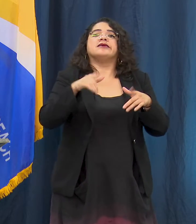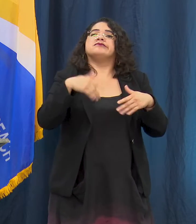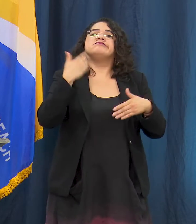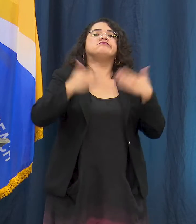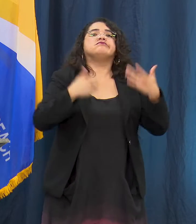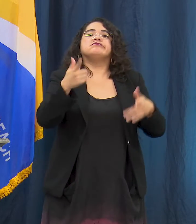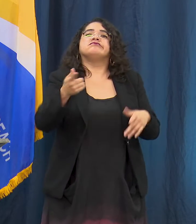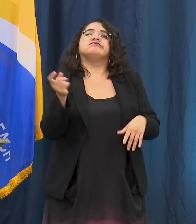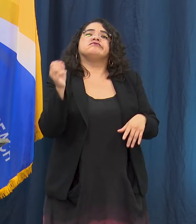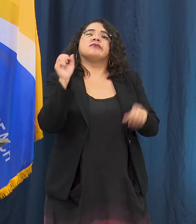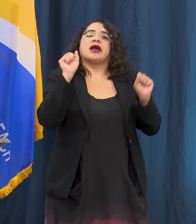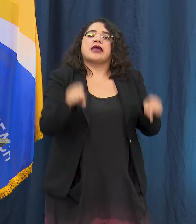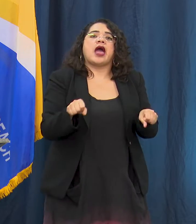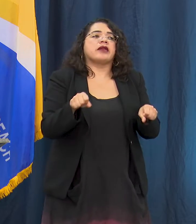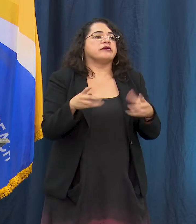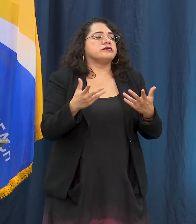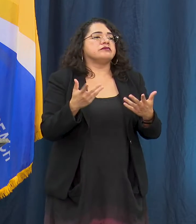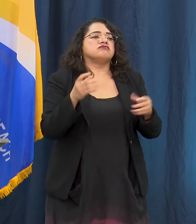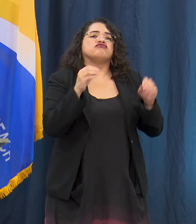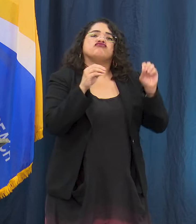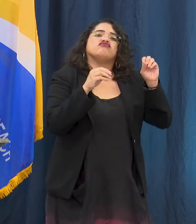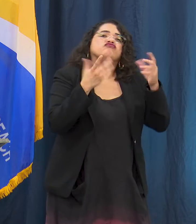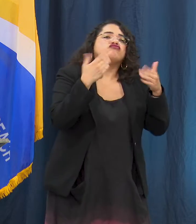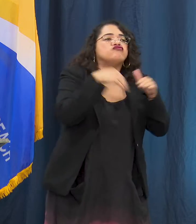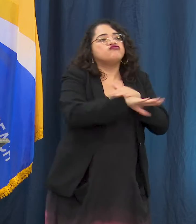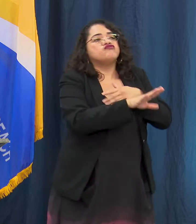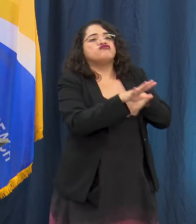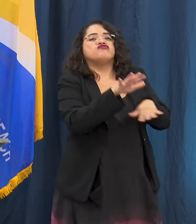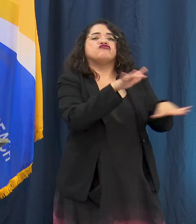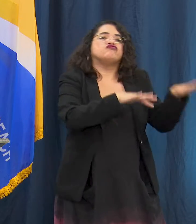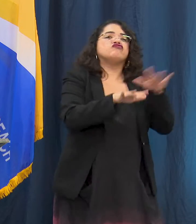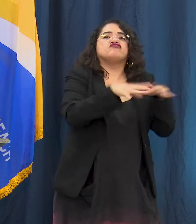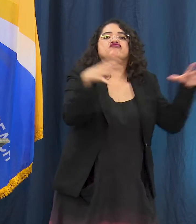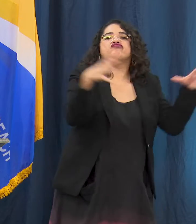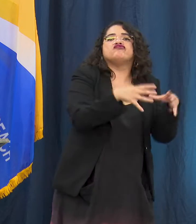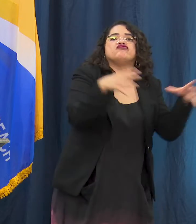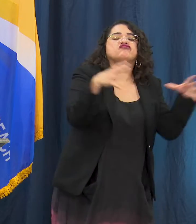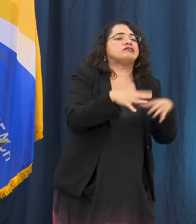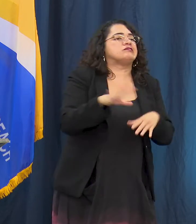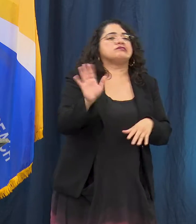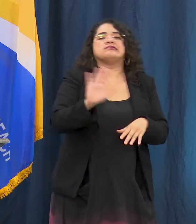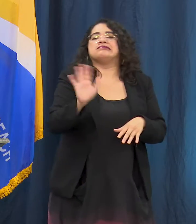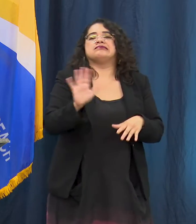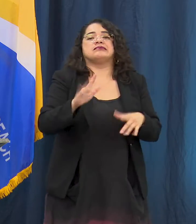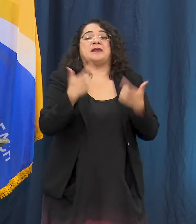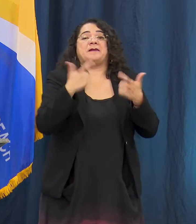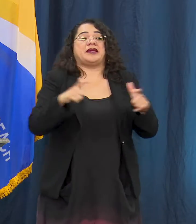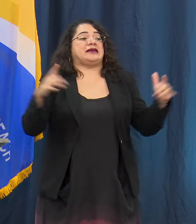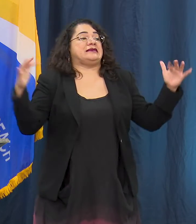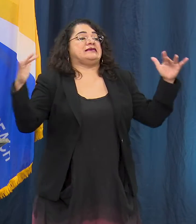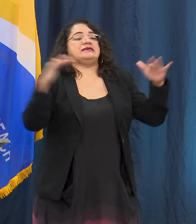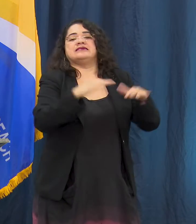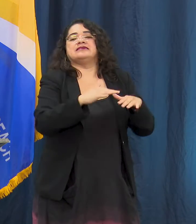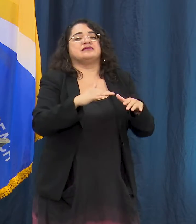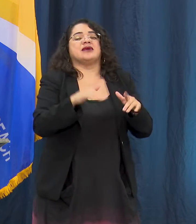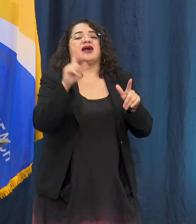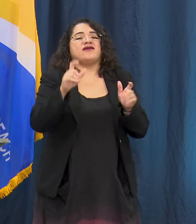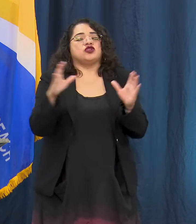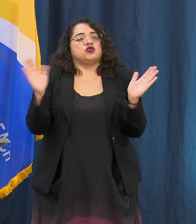but they're much more structured, they're small groups, and everything that we can do to really start to mitigate a concern of the